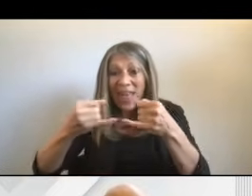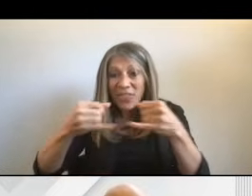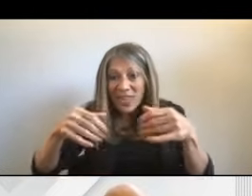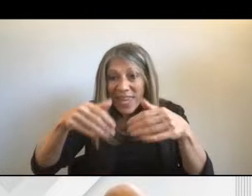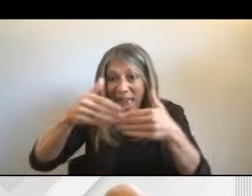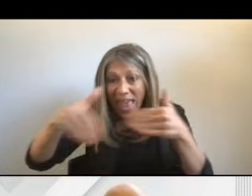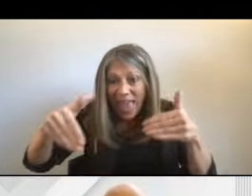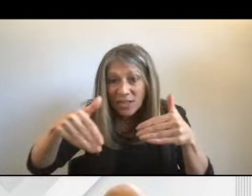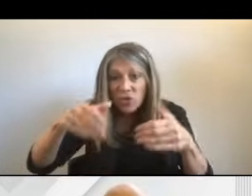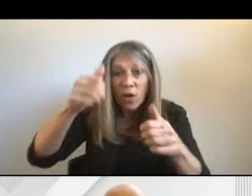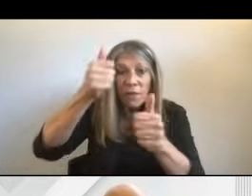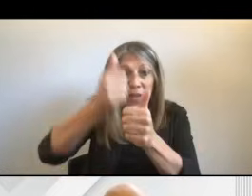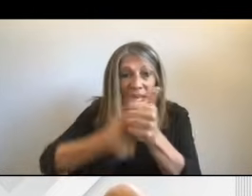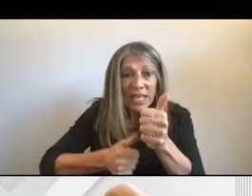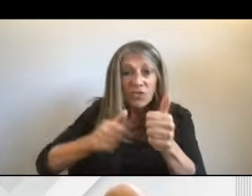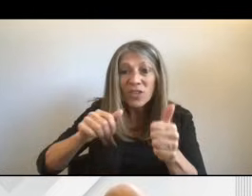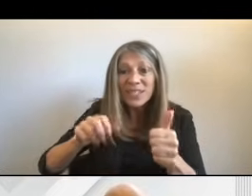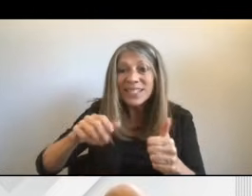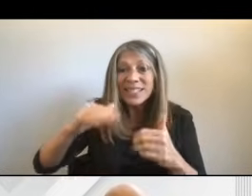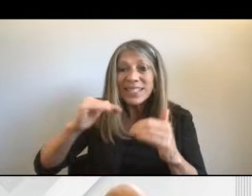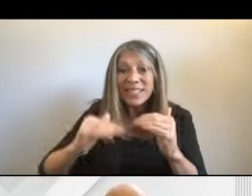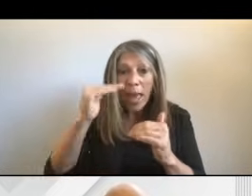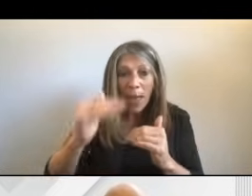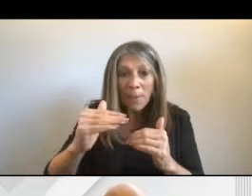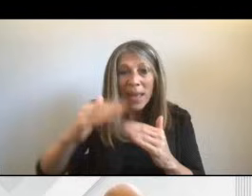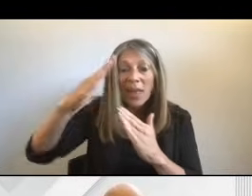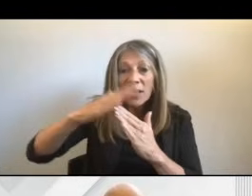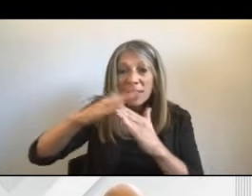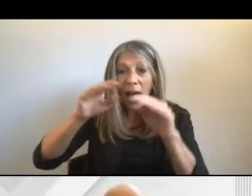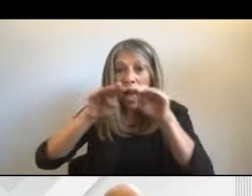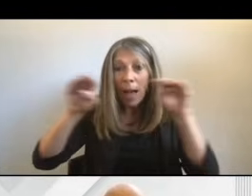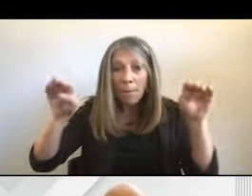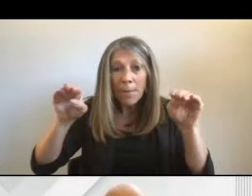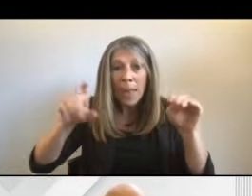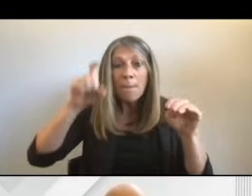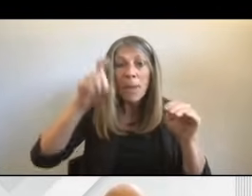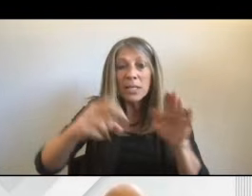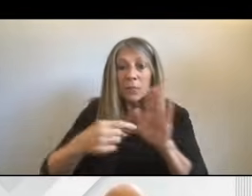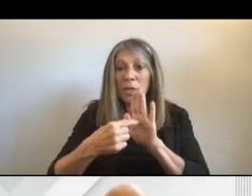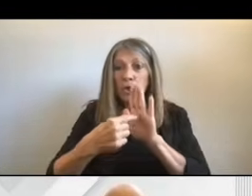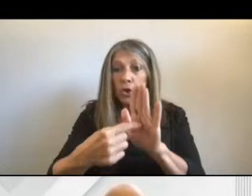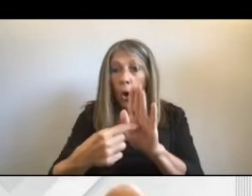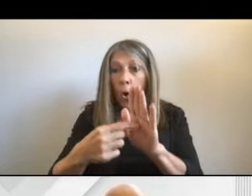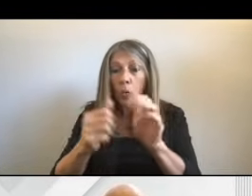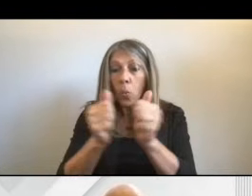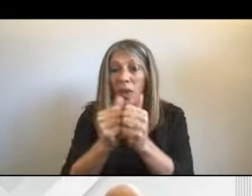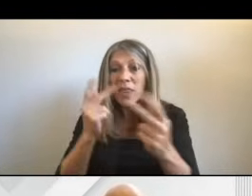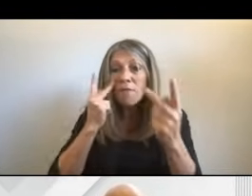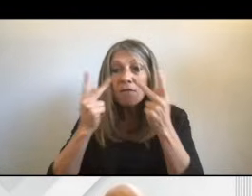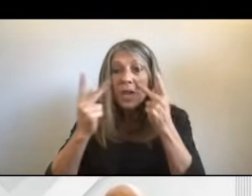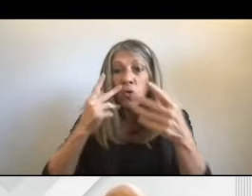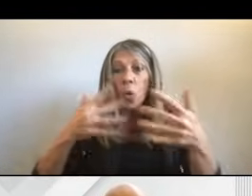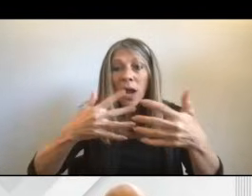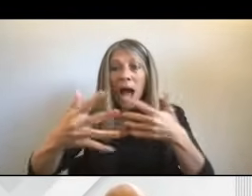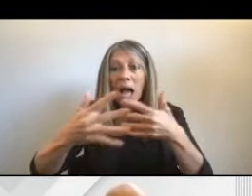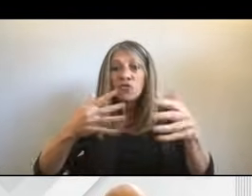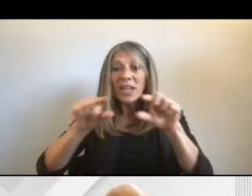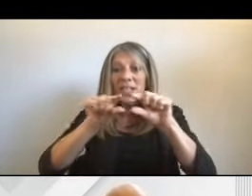tread, and the top of the landing. So it must be marked with a visual contrasting stripe that can